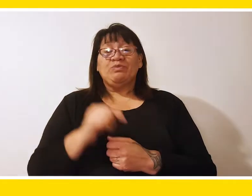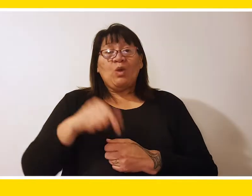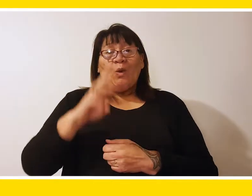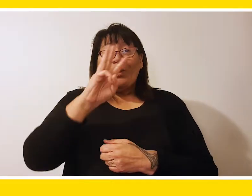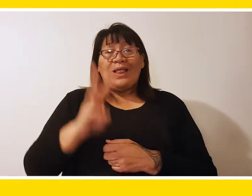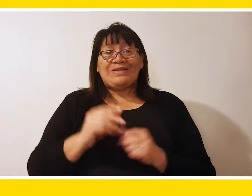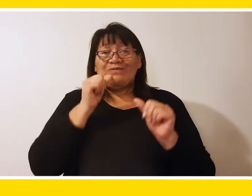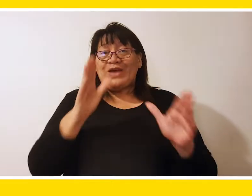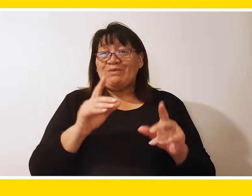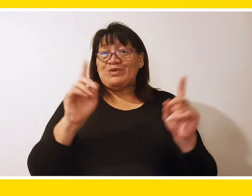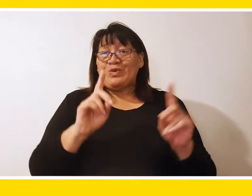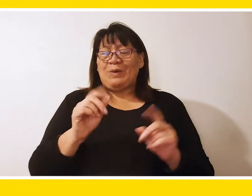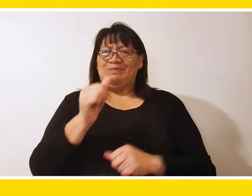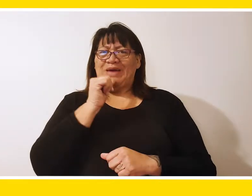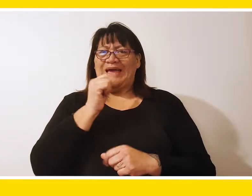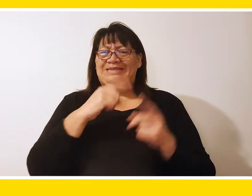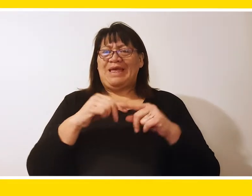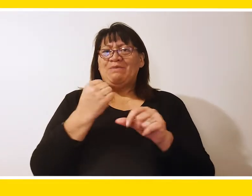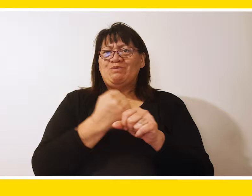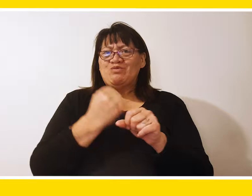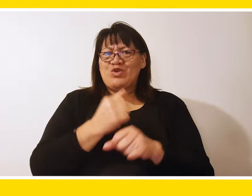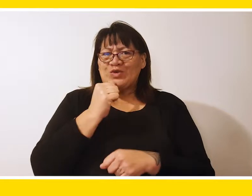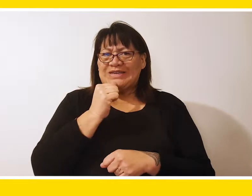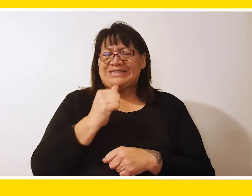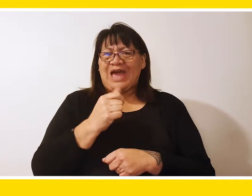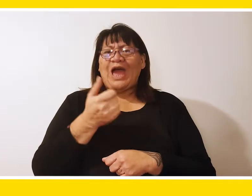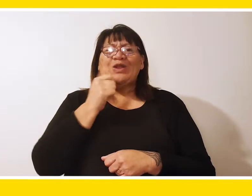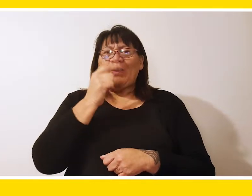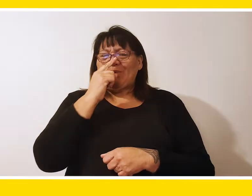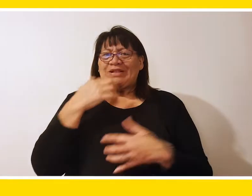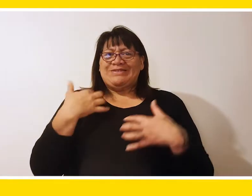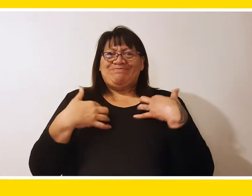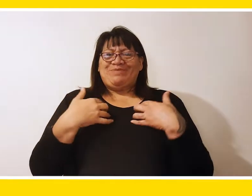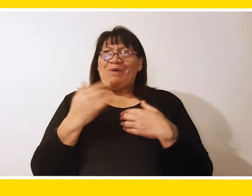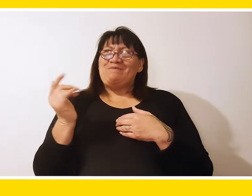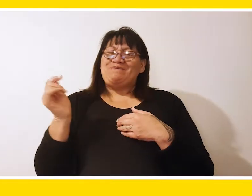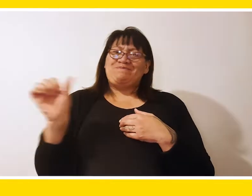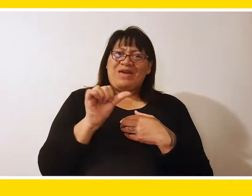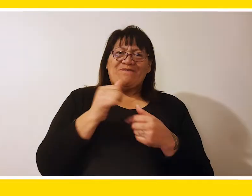Wellington is, of course, world famous for its bars and breweries and I know punters will be looking forward to revisiting